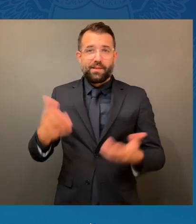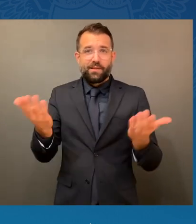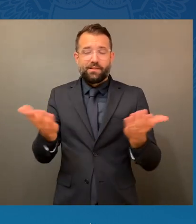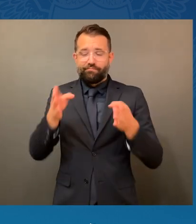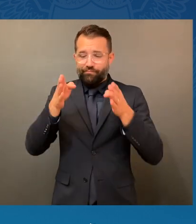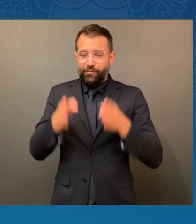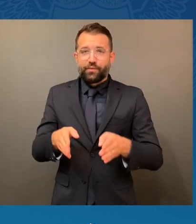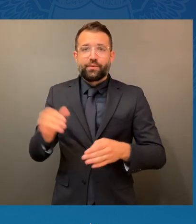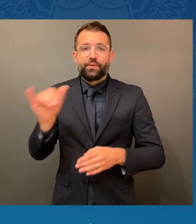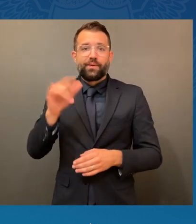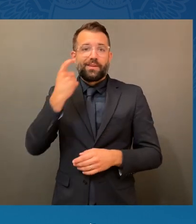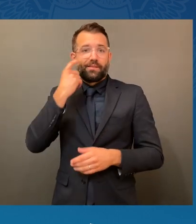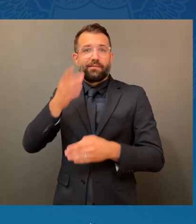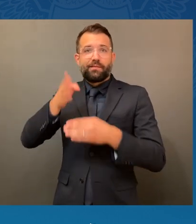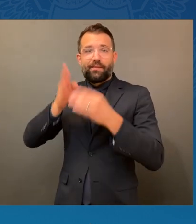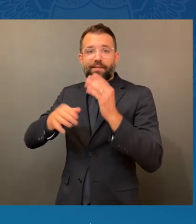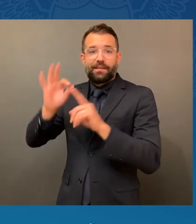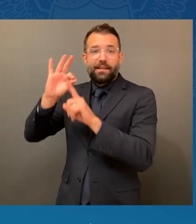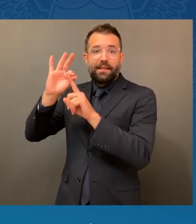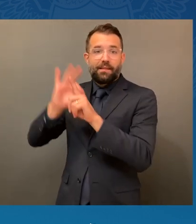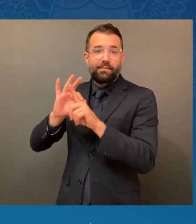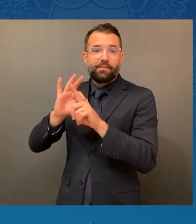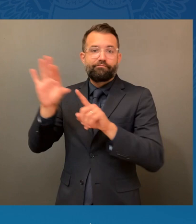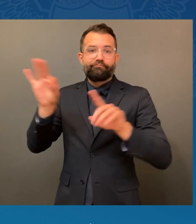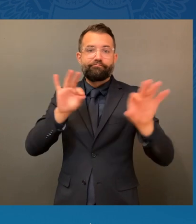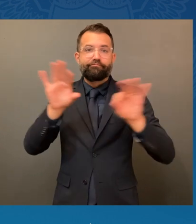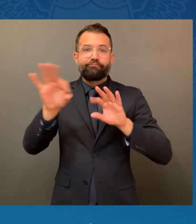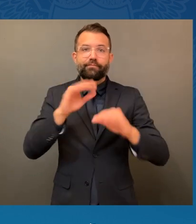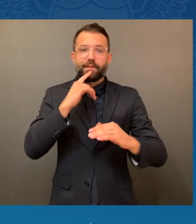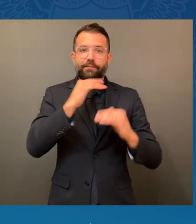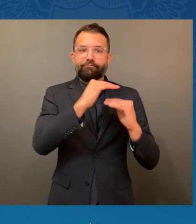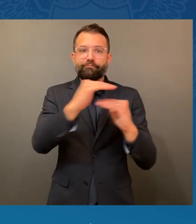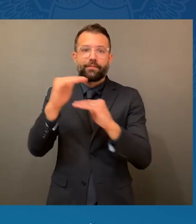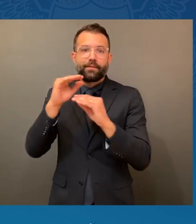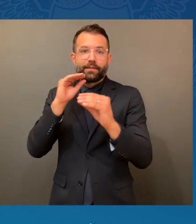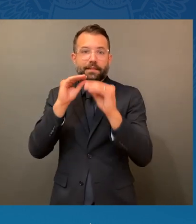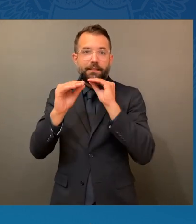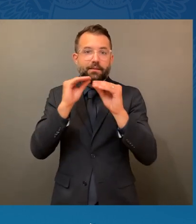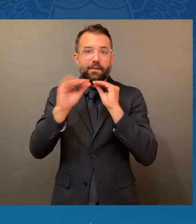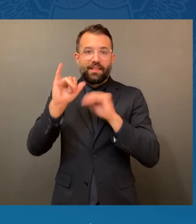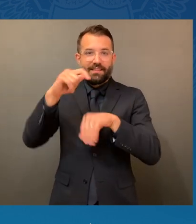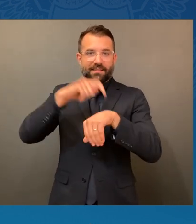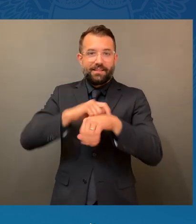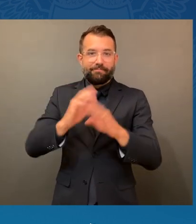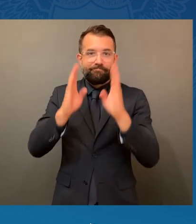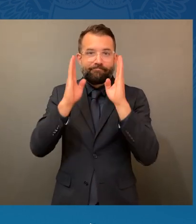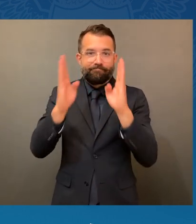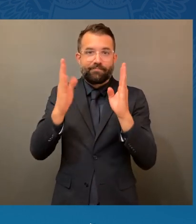selected restricted availability maintenance period. This crew readies itself to train and get back to the operations,